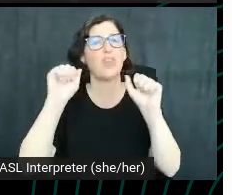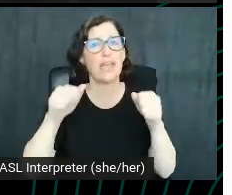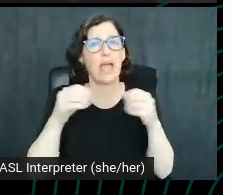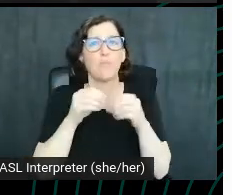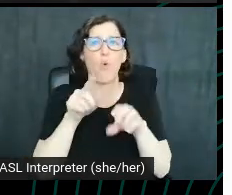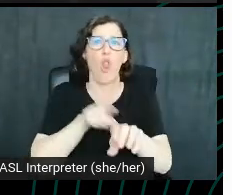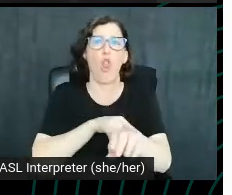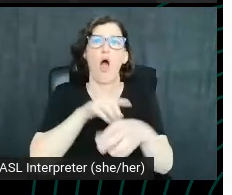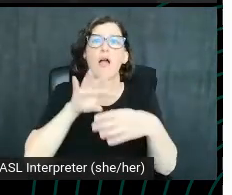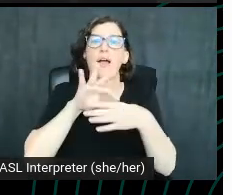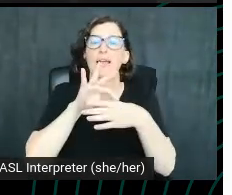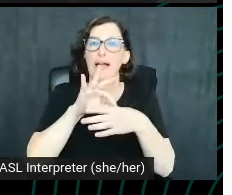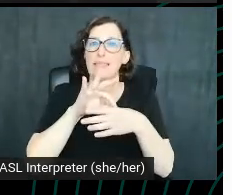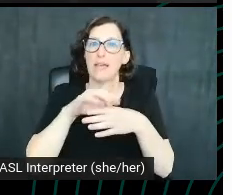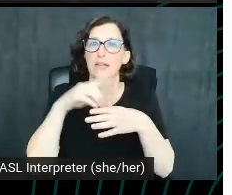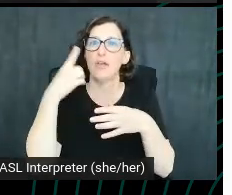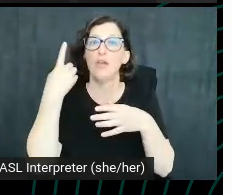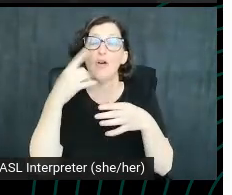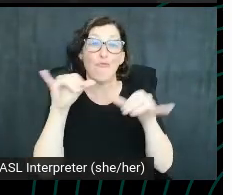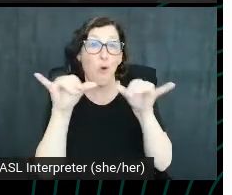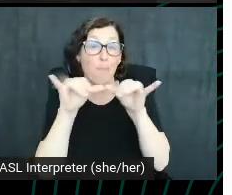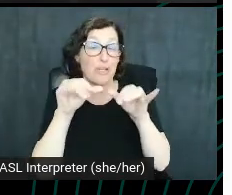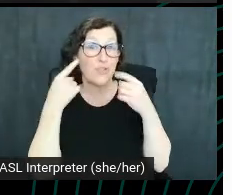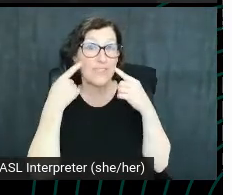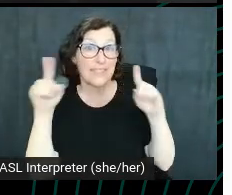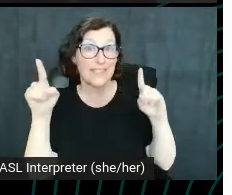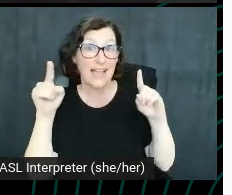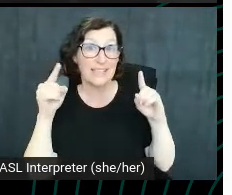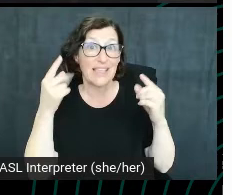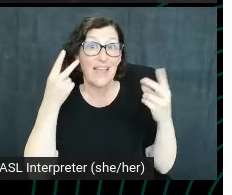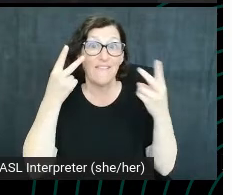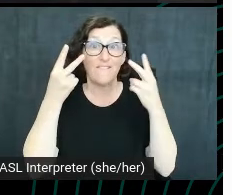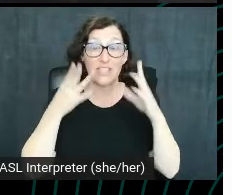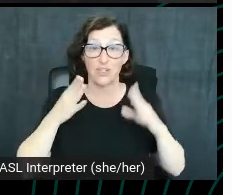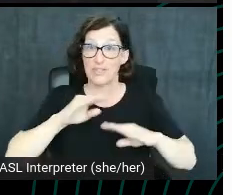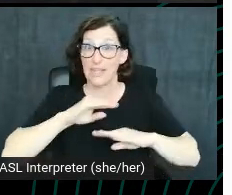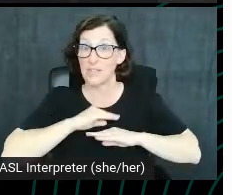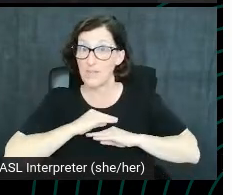For measurement, we look at visitor satisfaction and we also look at return visits.